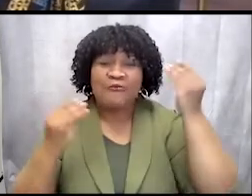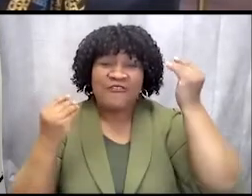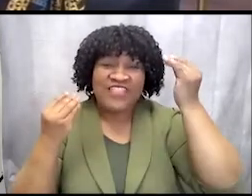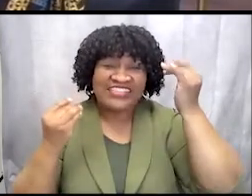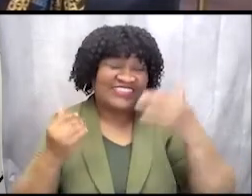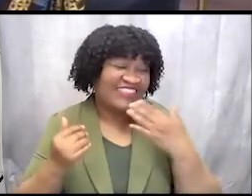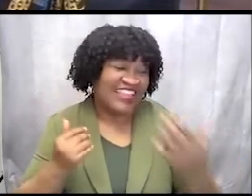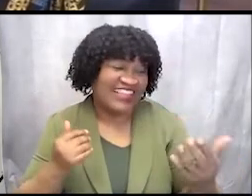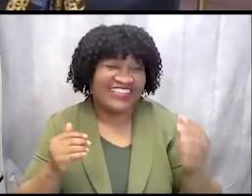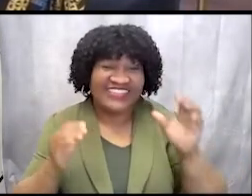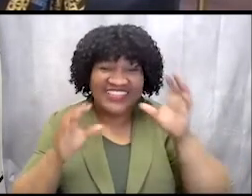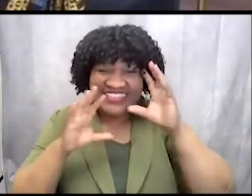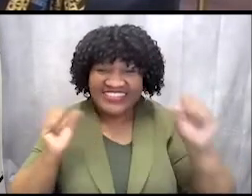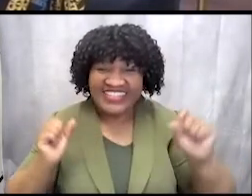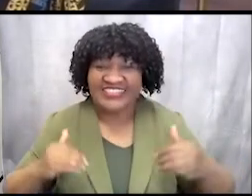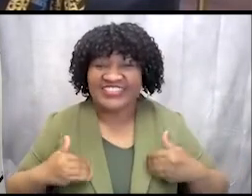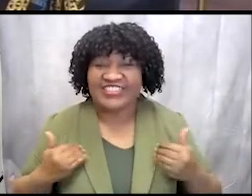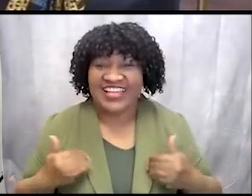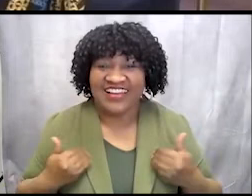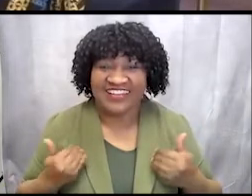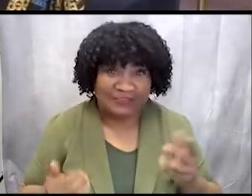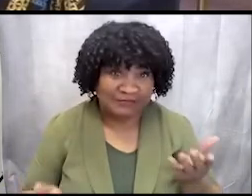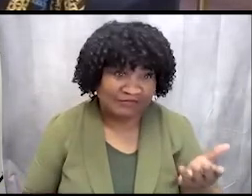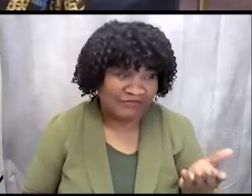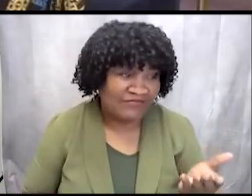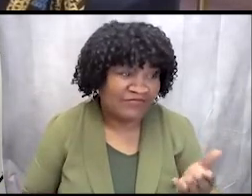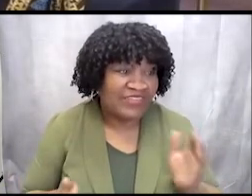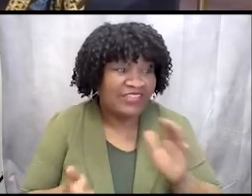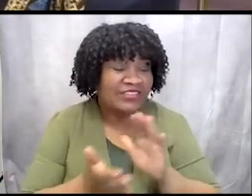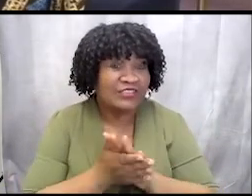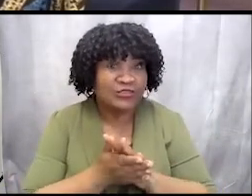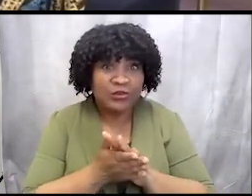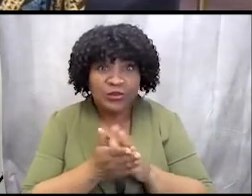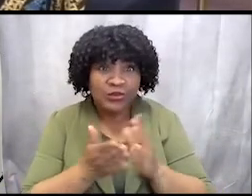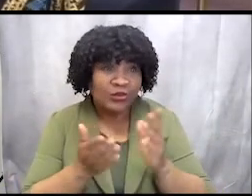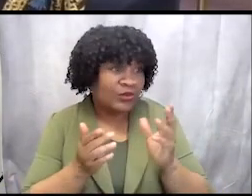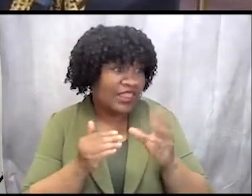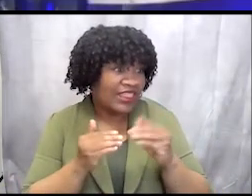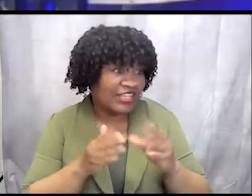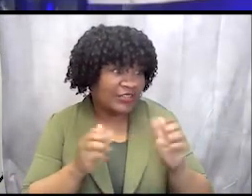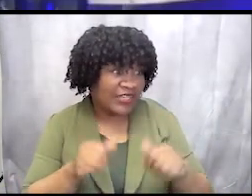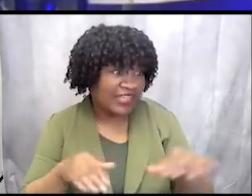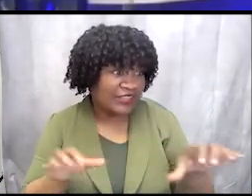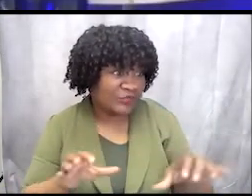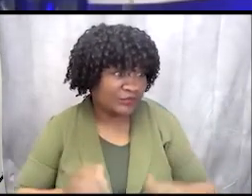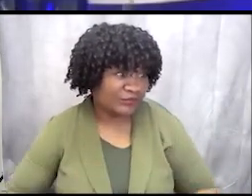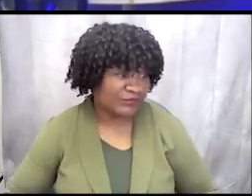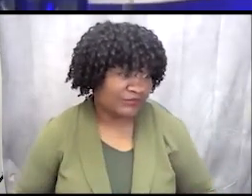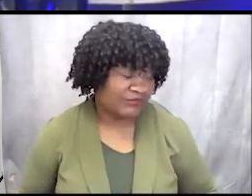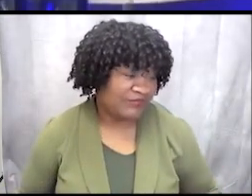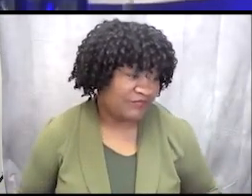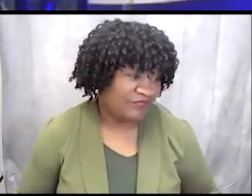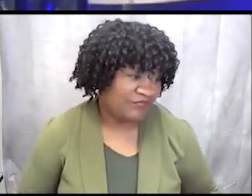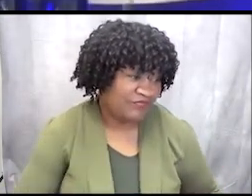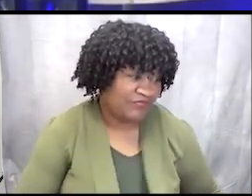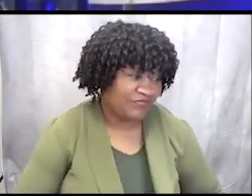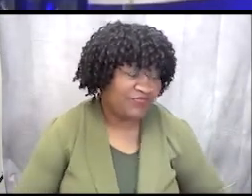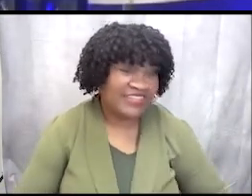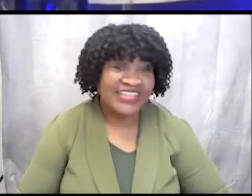Chancellor Young, one thing that a school leader or district leader could do? Well, it's interesting, as Chancellor Banks was speaking,